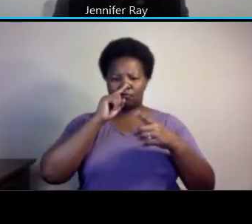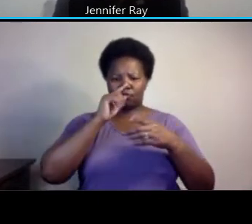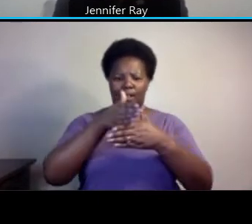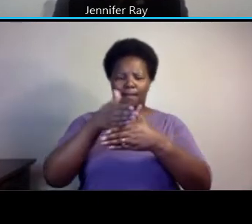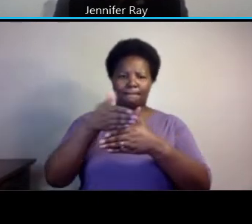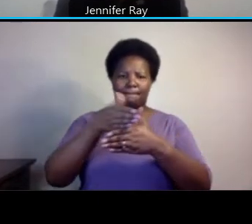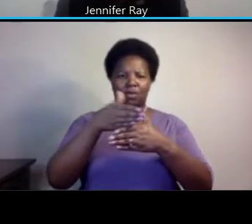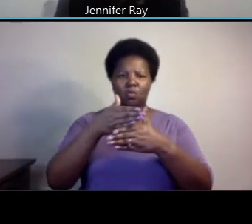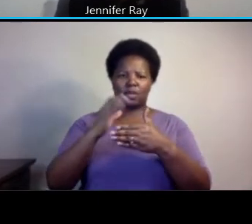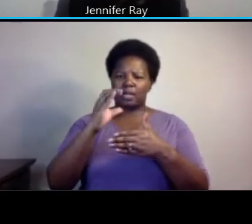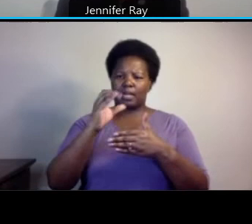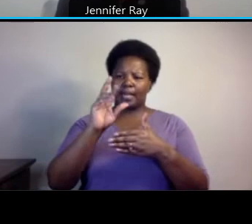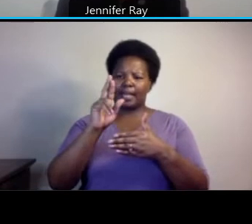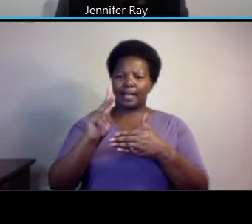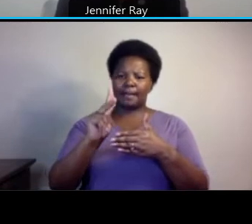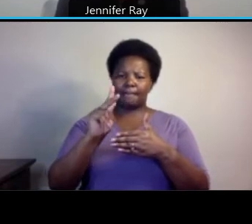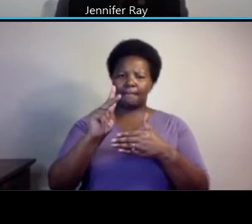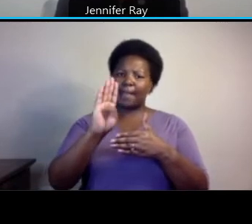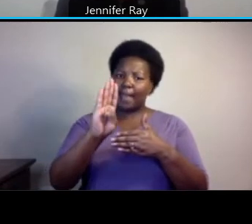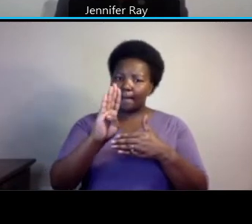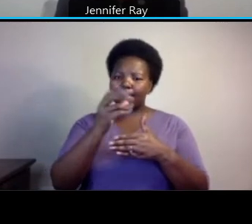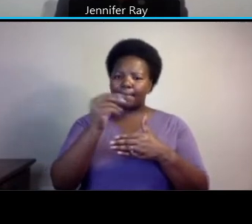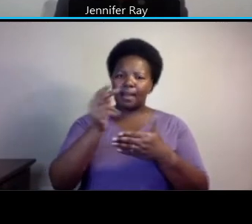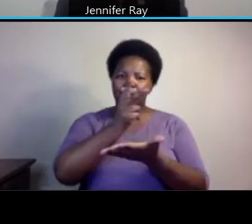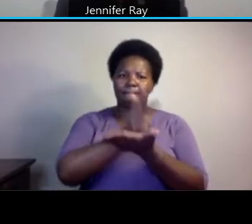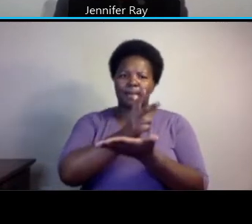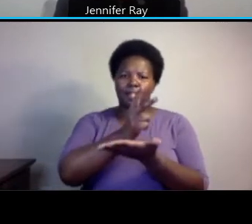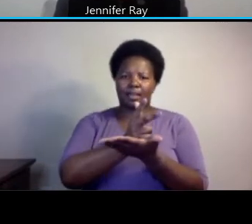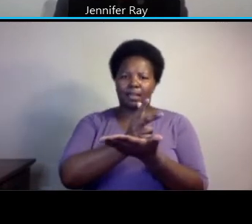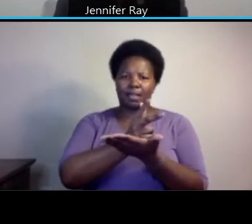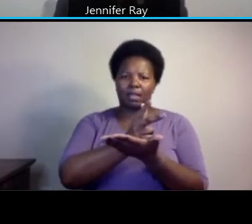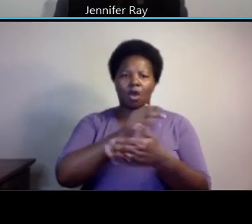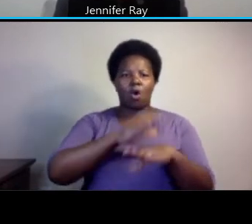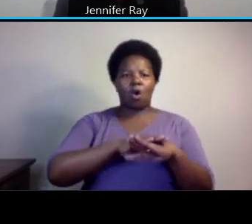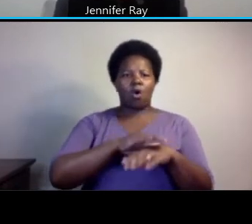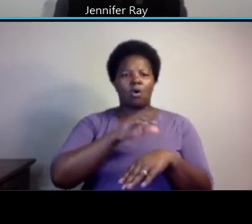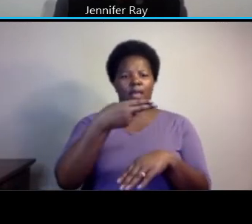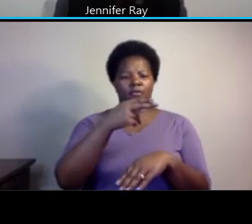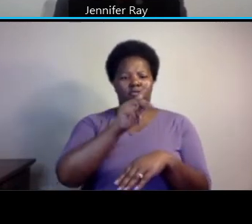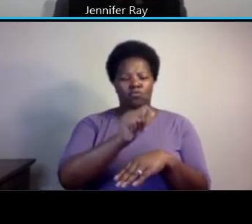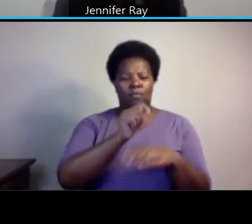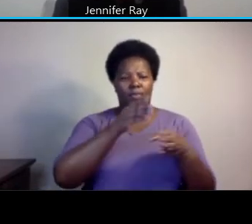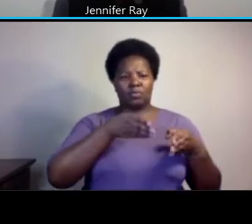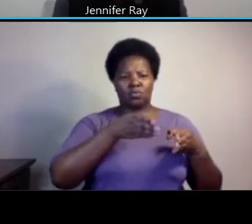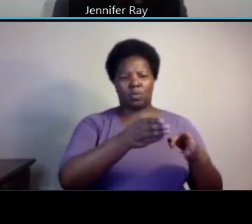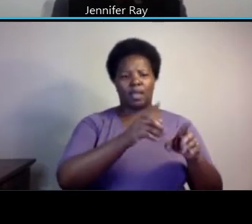in the intersection opposite harry thomas way that the bike lane goes around can you